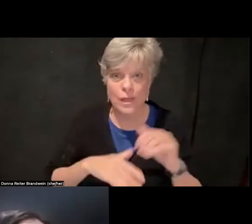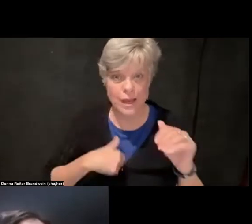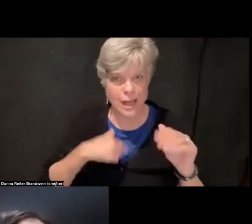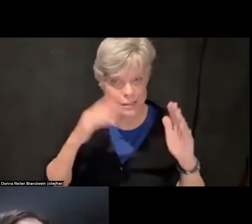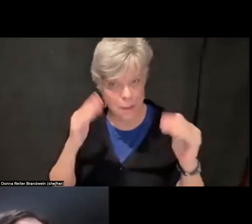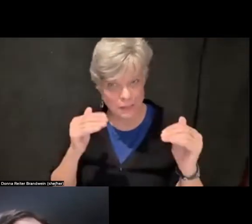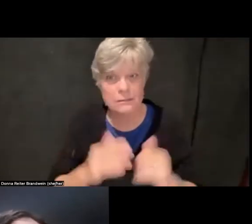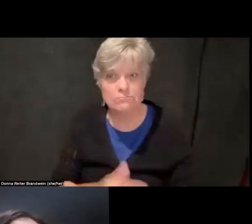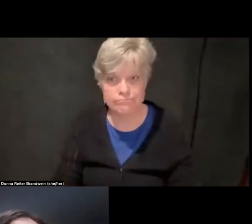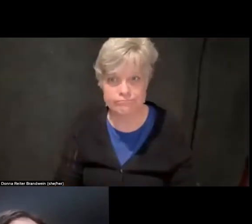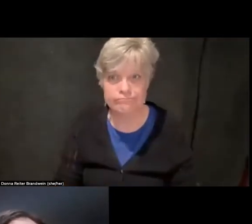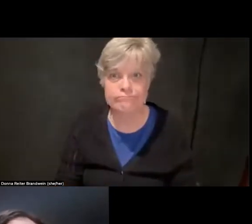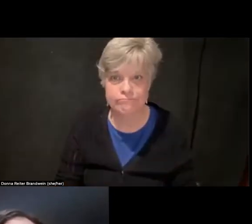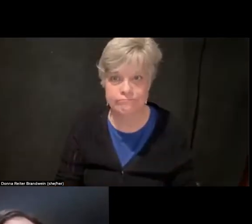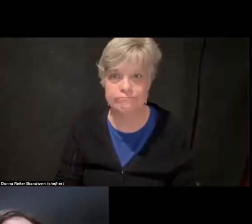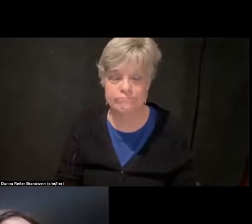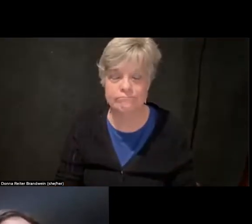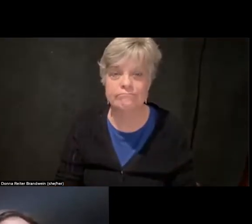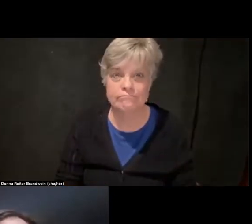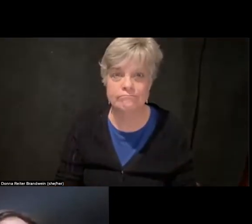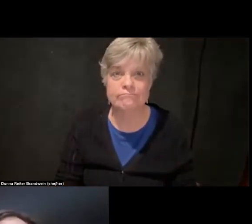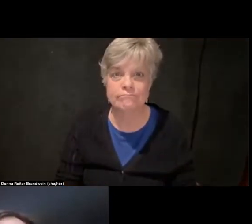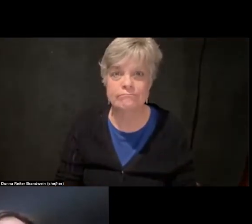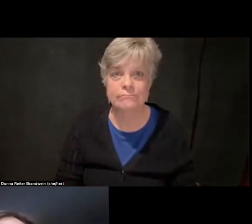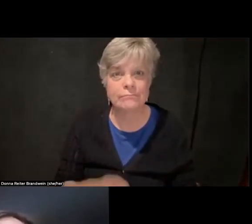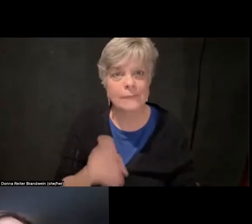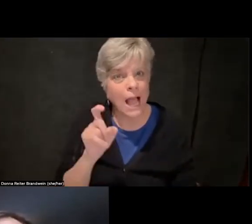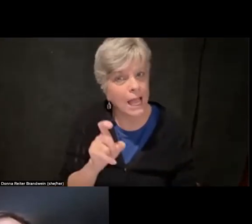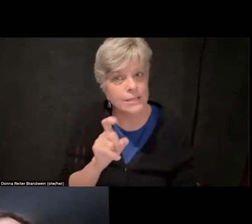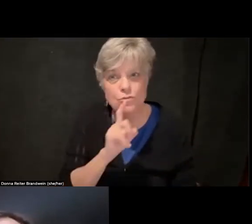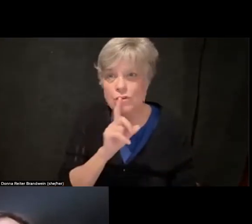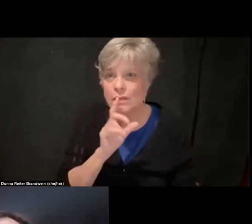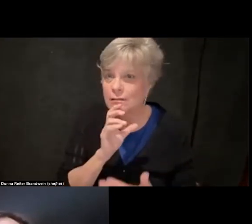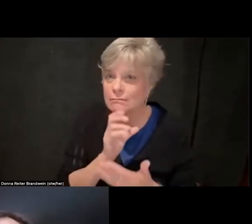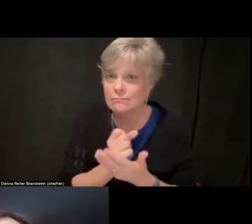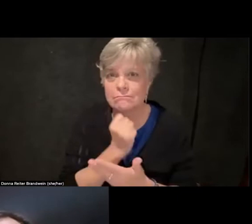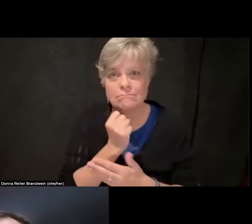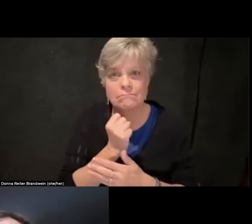But that's when I had to lean on my disability community